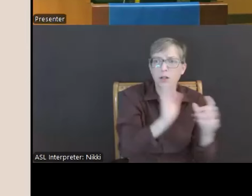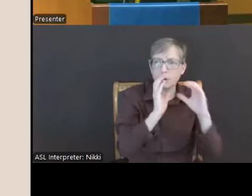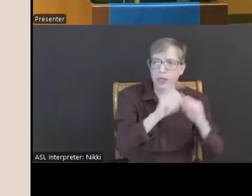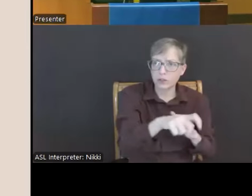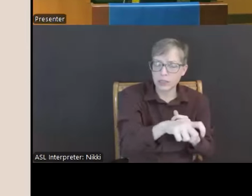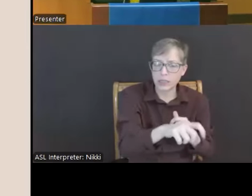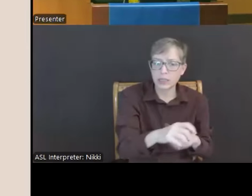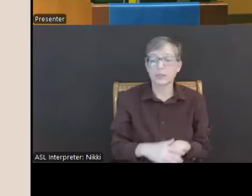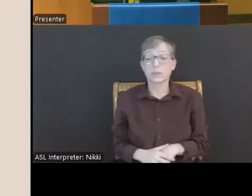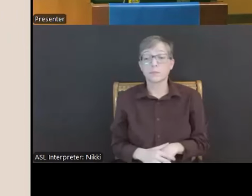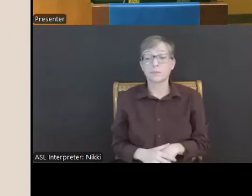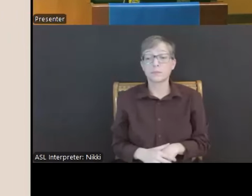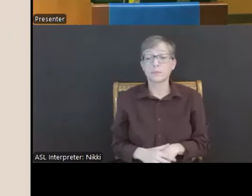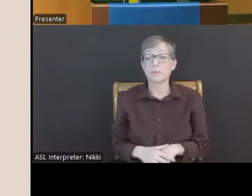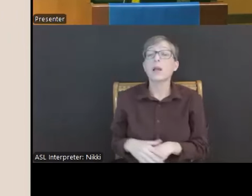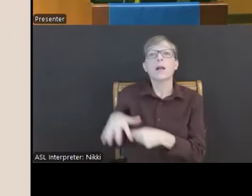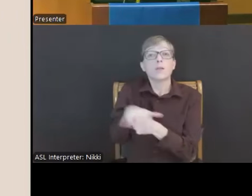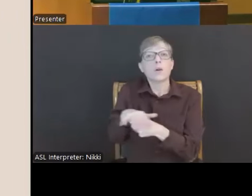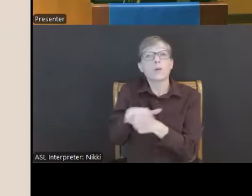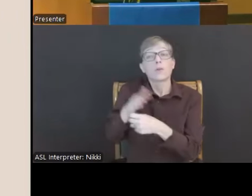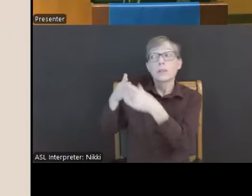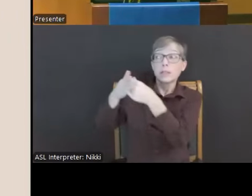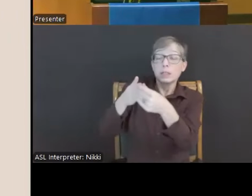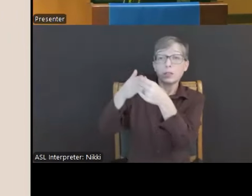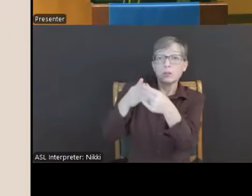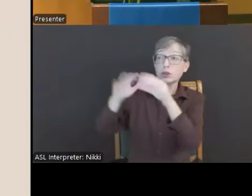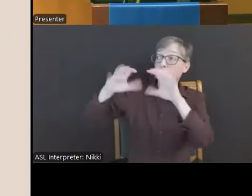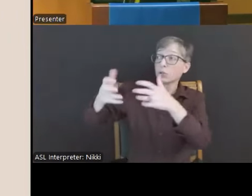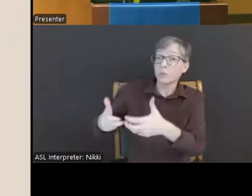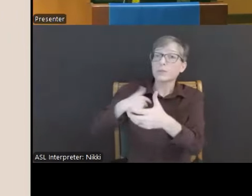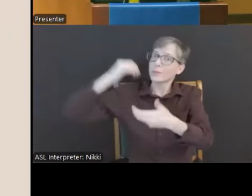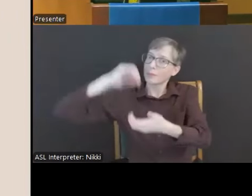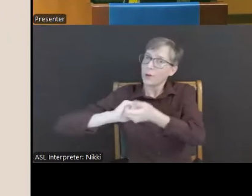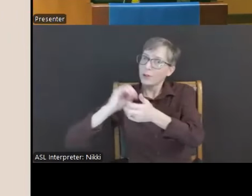groups um to make sure that our services are approachable whether that's school churches